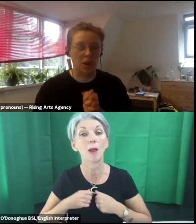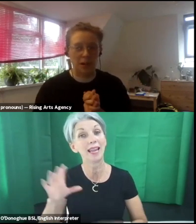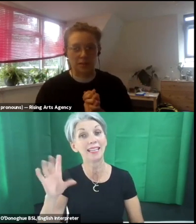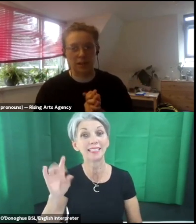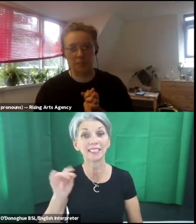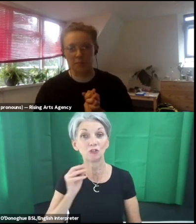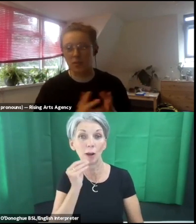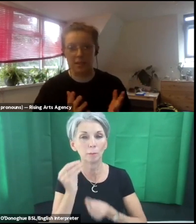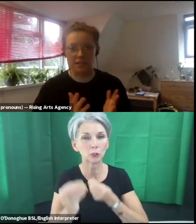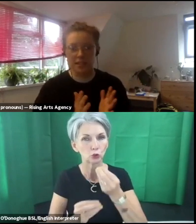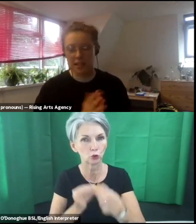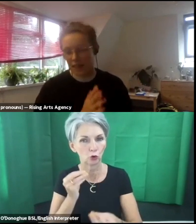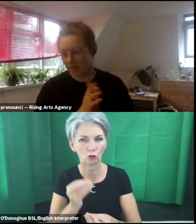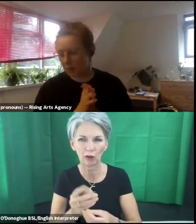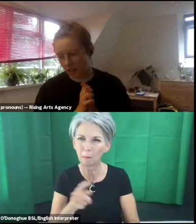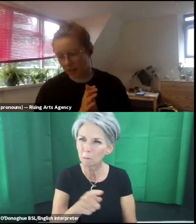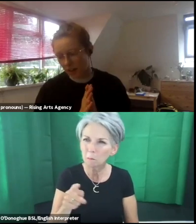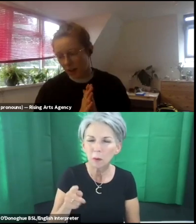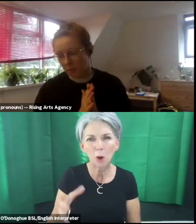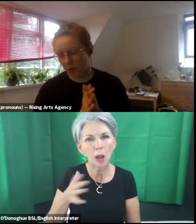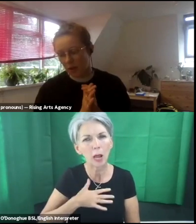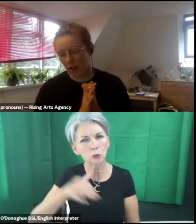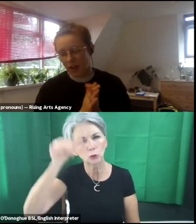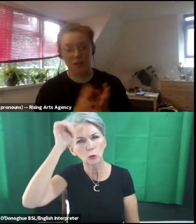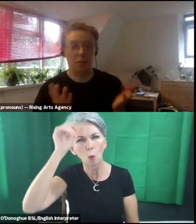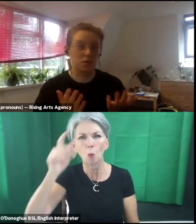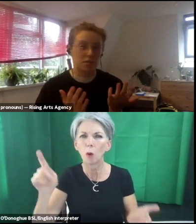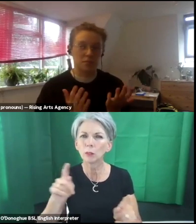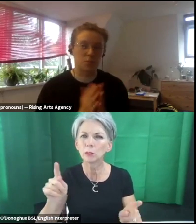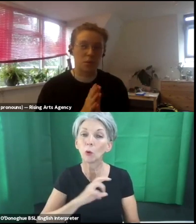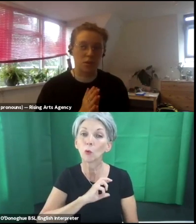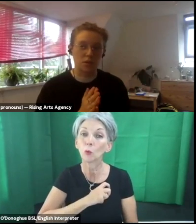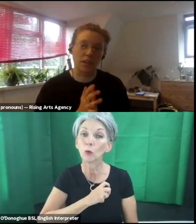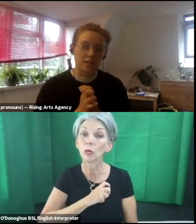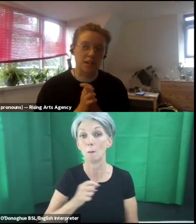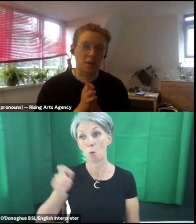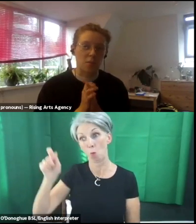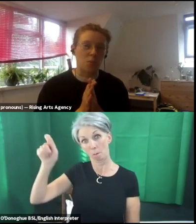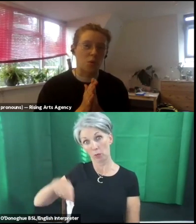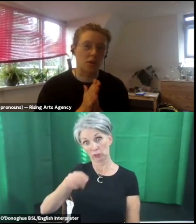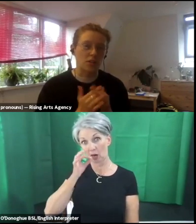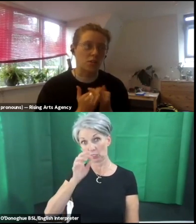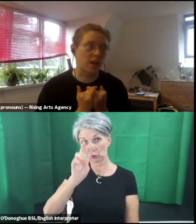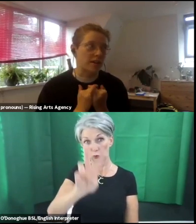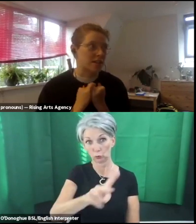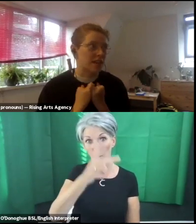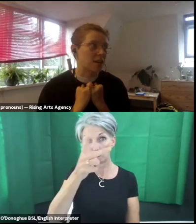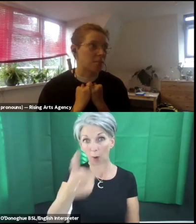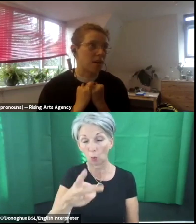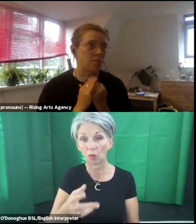know about unions and somebody asked to both unions: what you guys think might